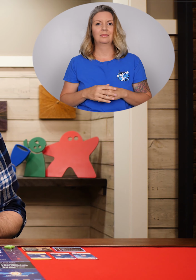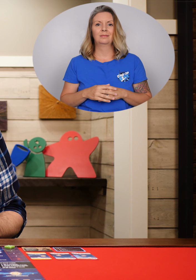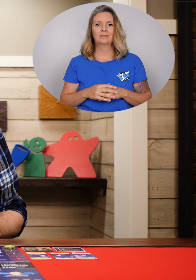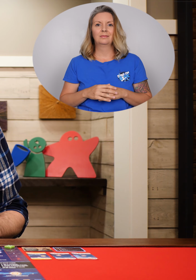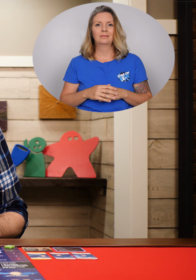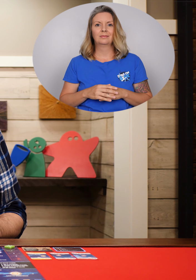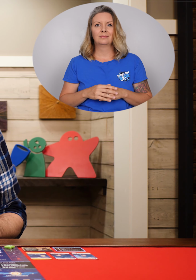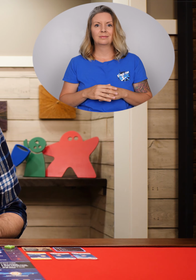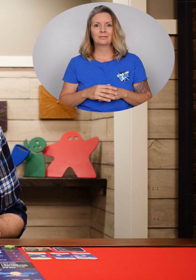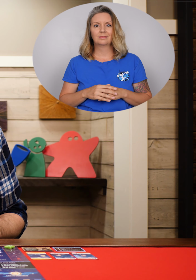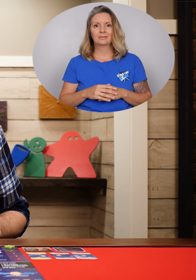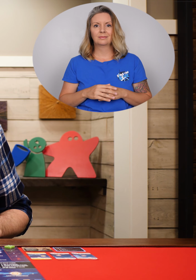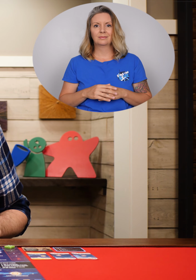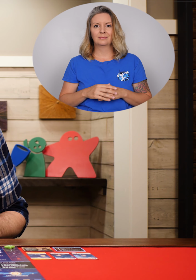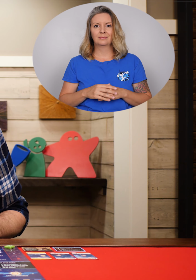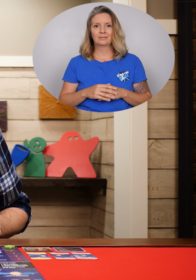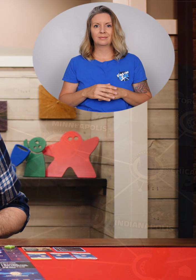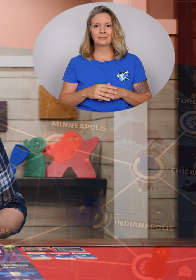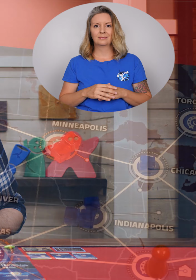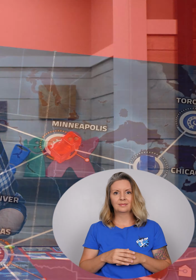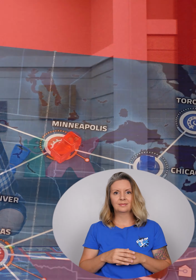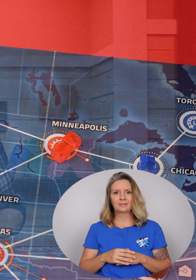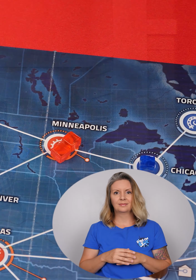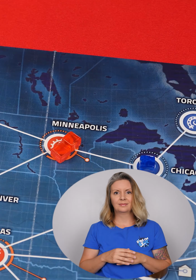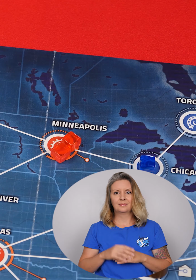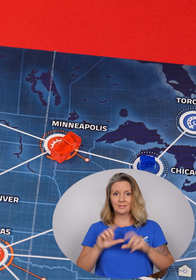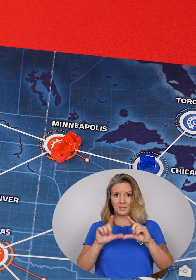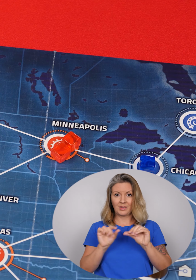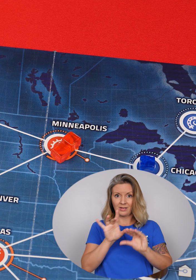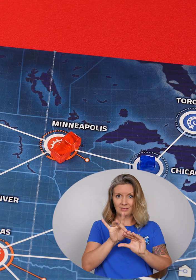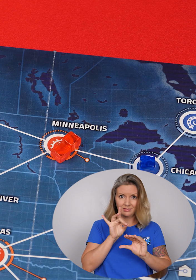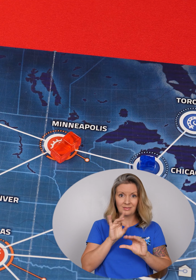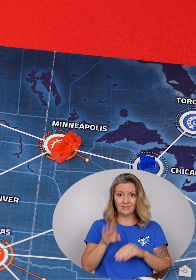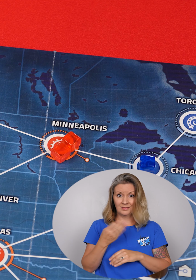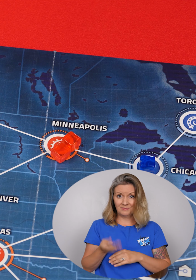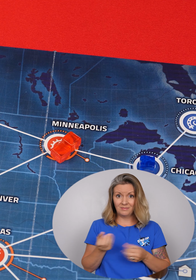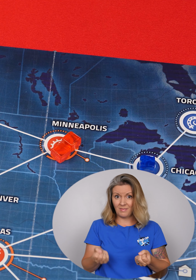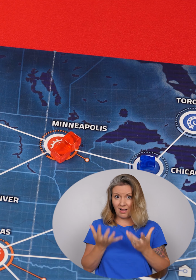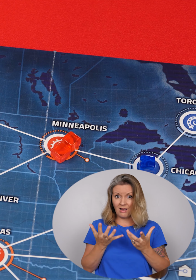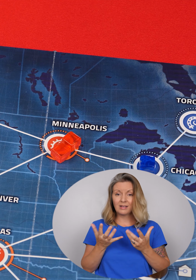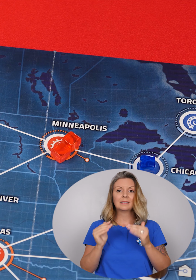step of your turn: drawing infection cards. One at a time, reveal a number of cards from